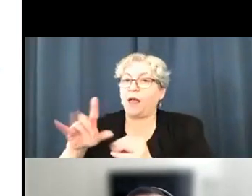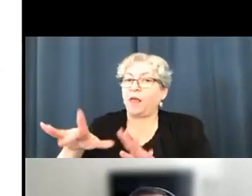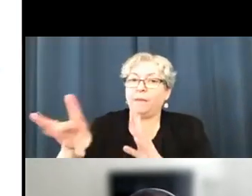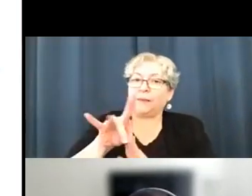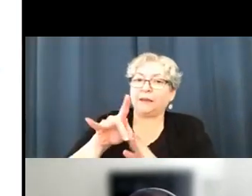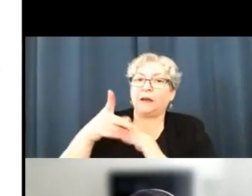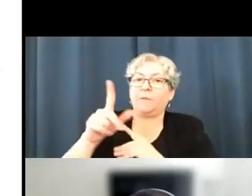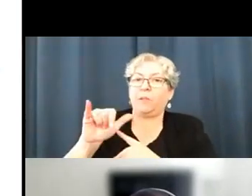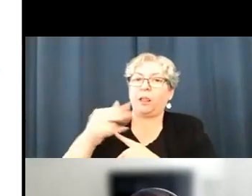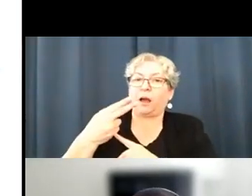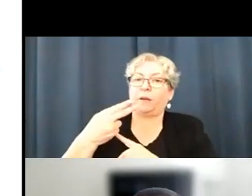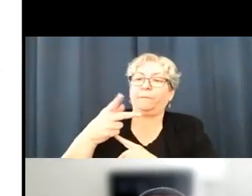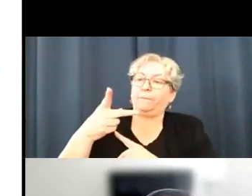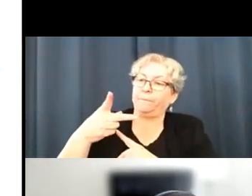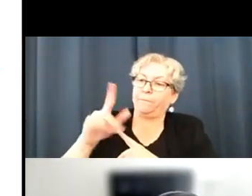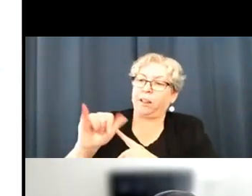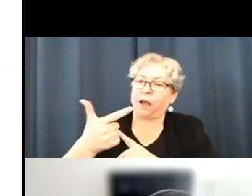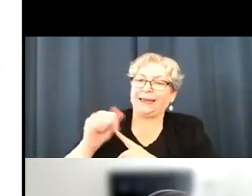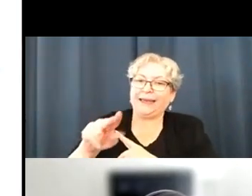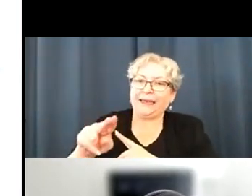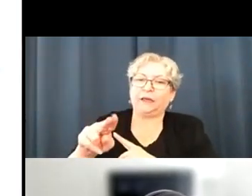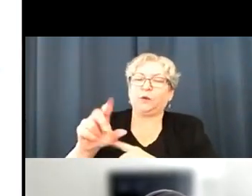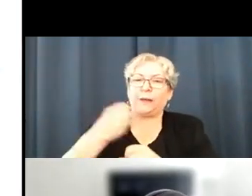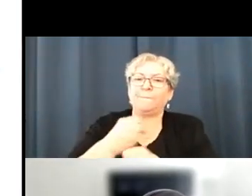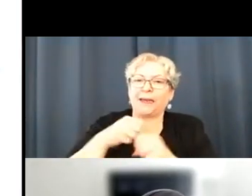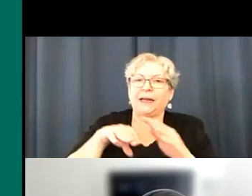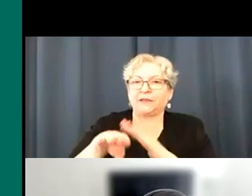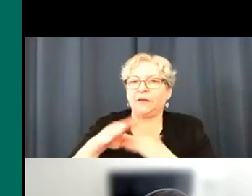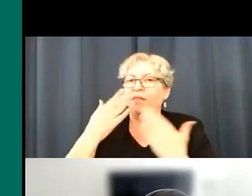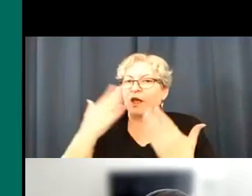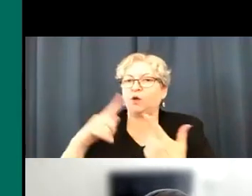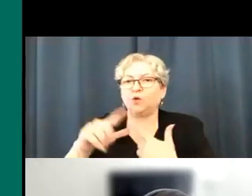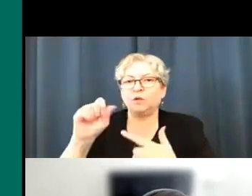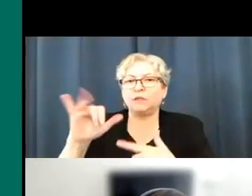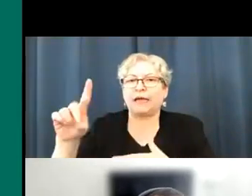you can make accessibility priority. Thank you, Syed, that's an excellent point.